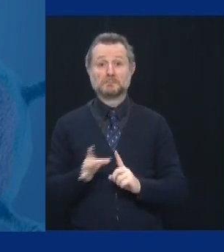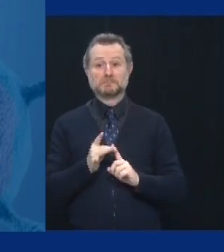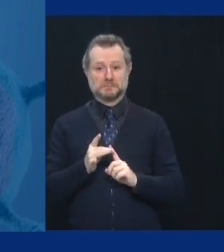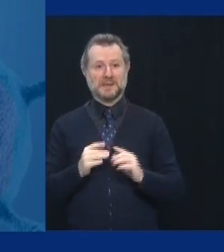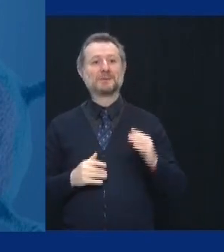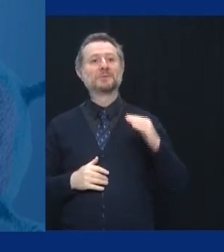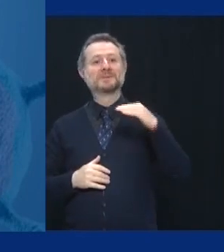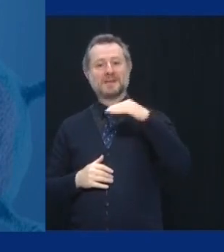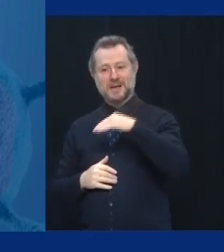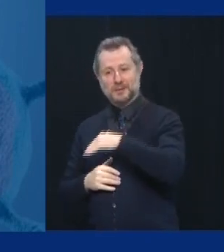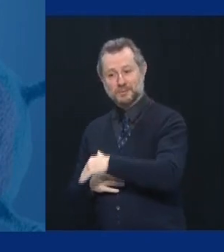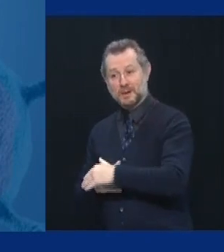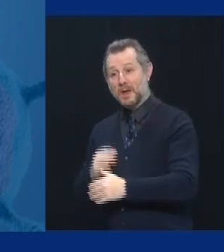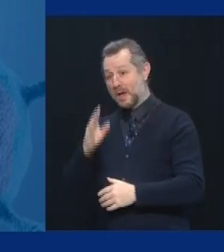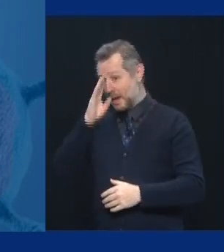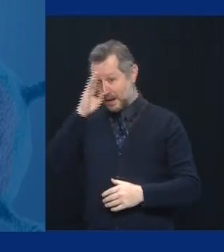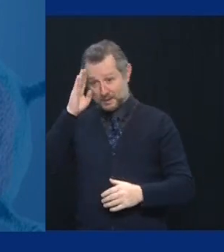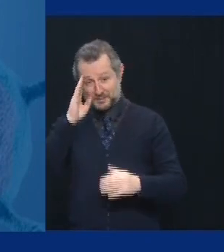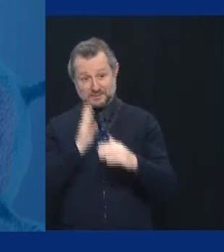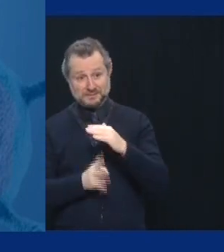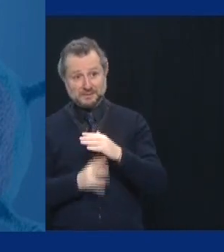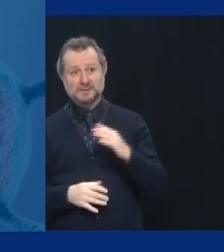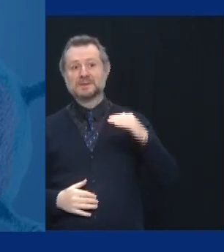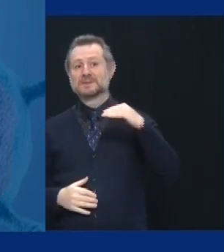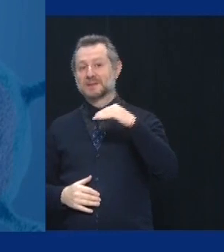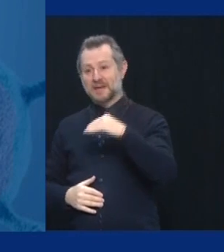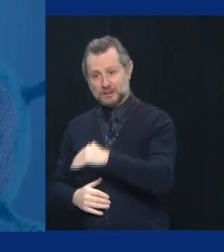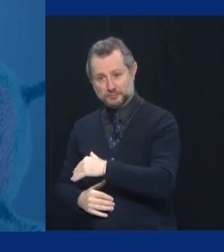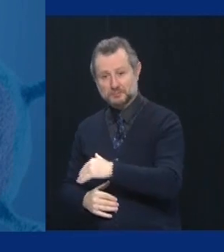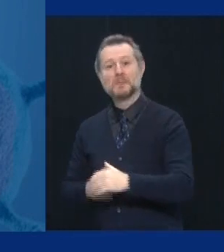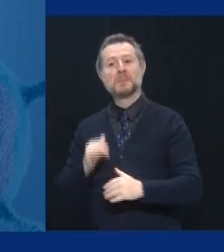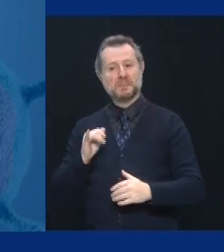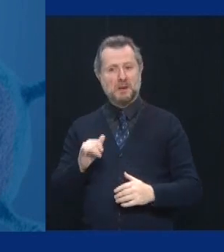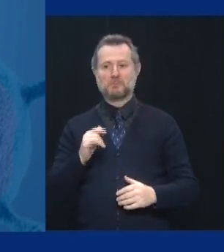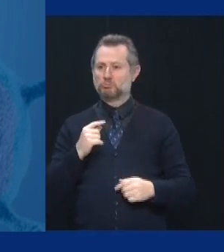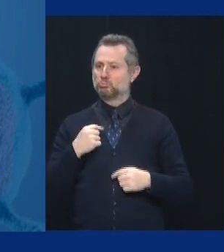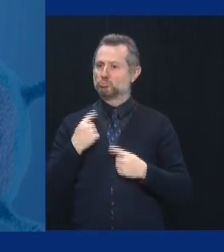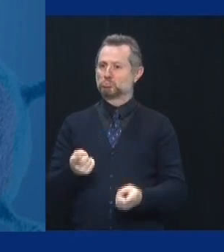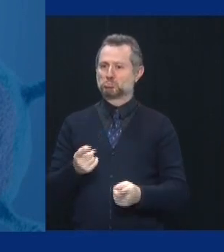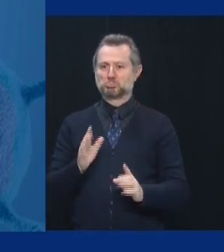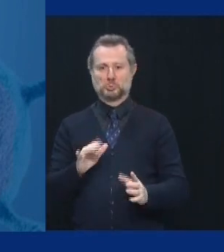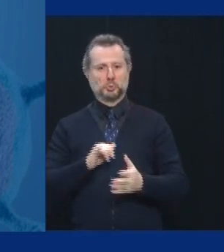NUMBER COMING DOWN BECAUSE THE CONCENTRATION OF SOCIAL THAT'S APPARENTLY WHAT IS HAPPENING.